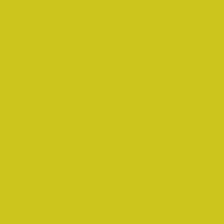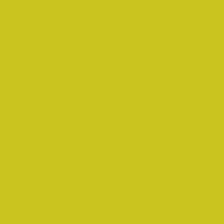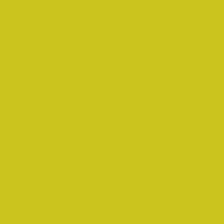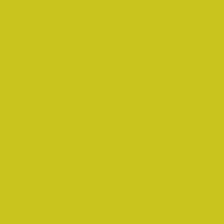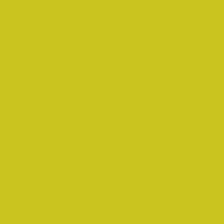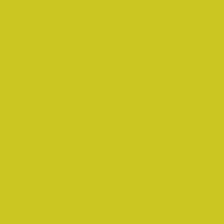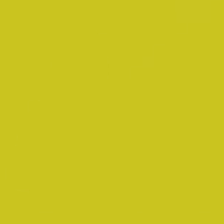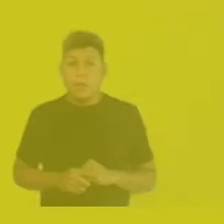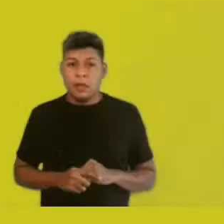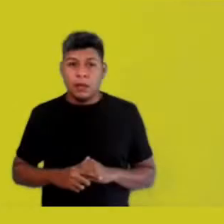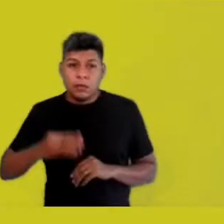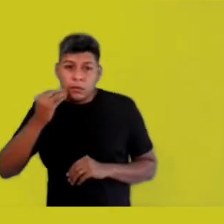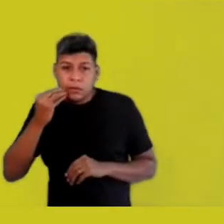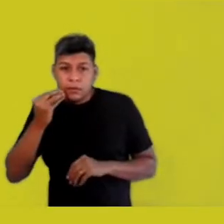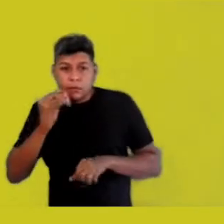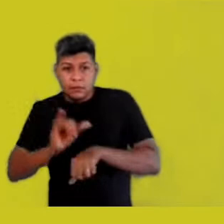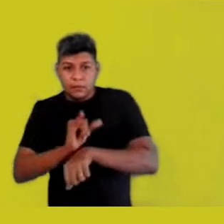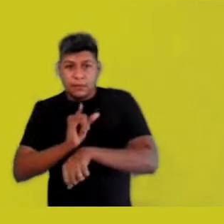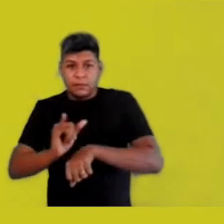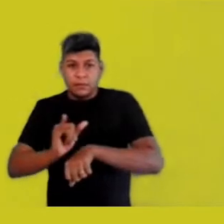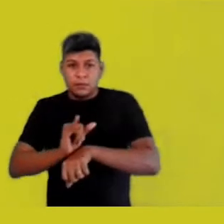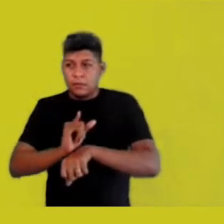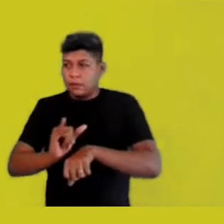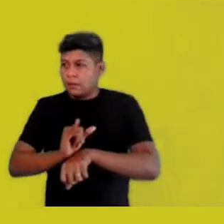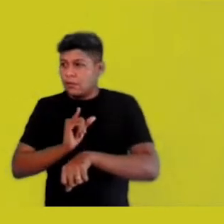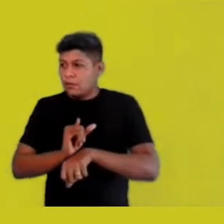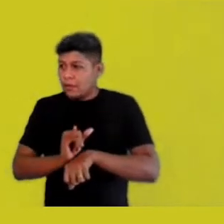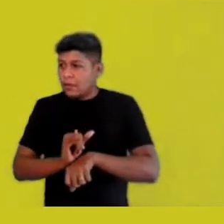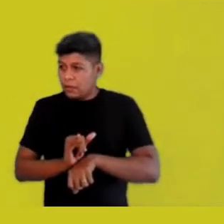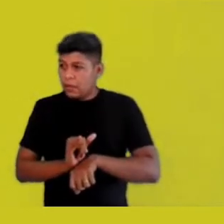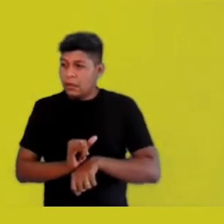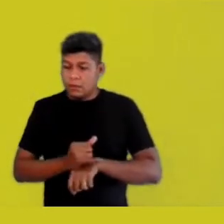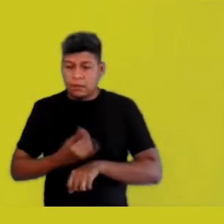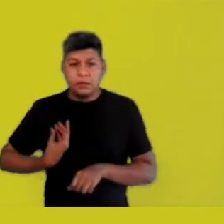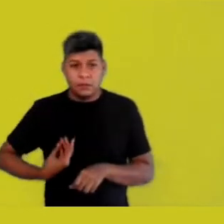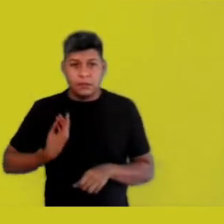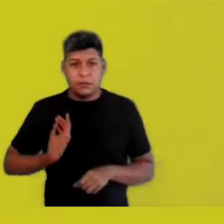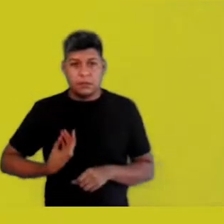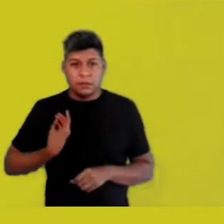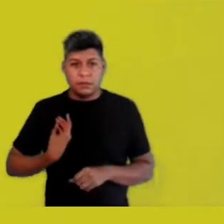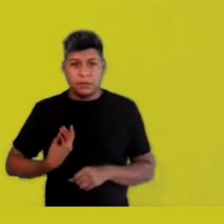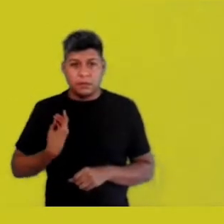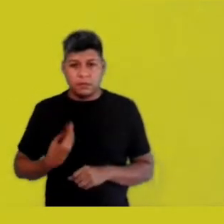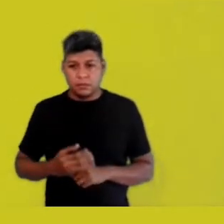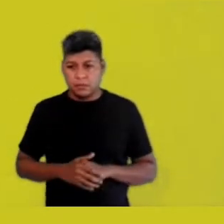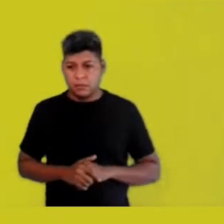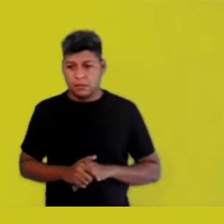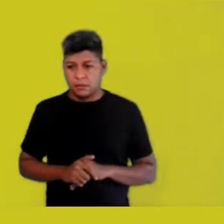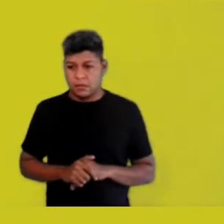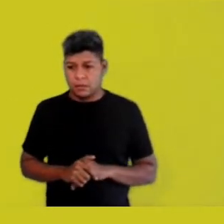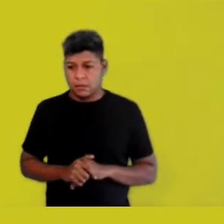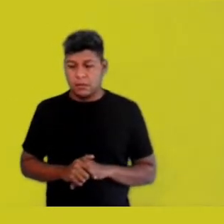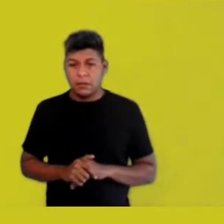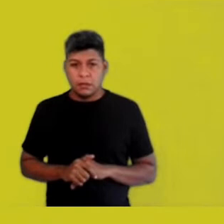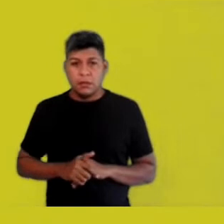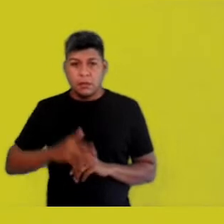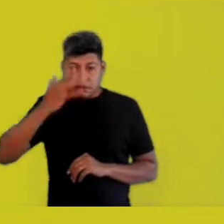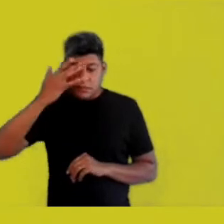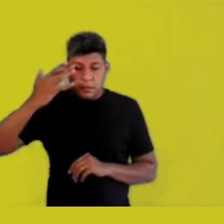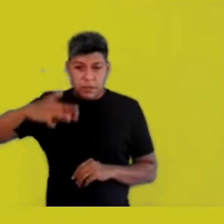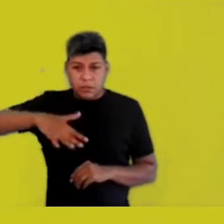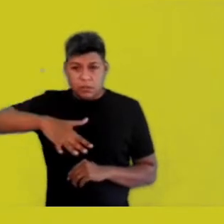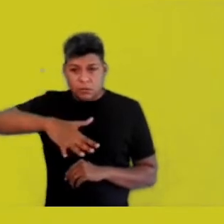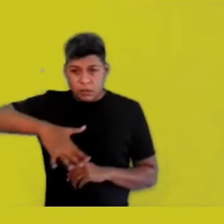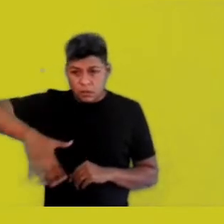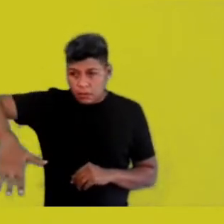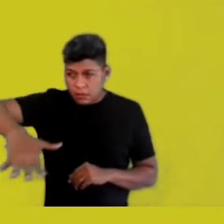sung so well; so, as a tribute also to these people who become ancestors